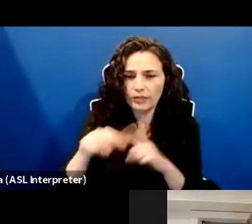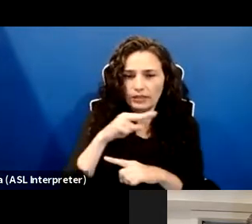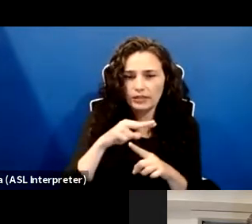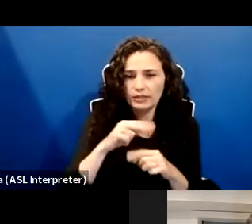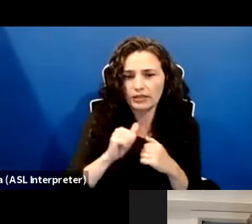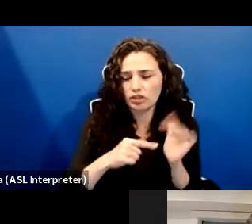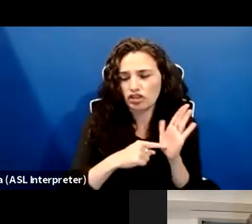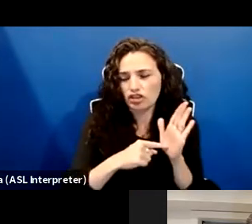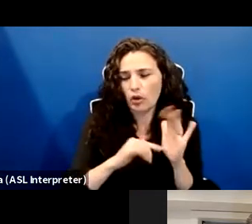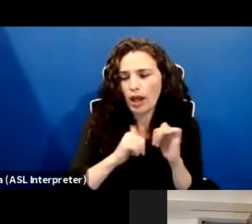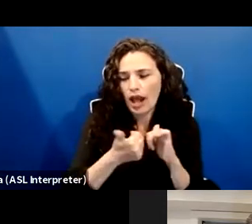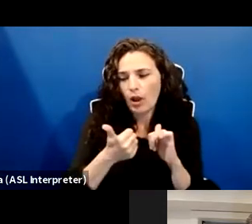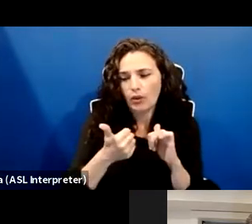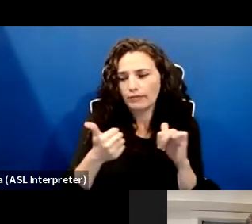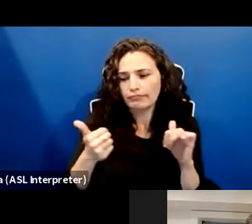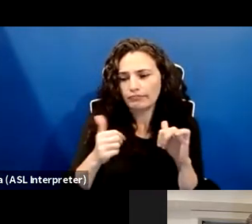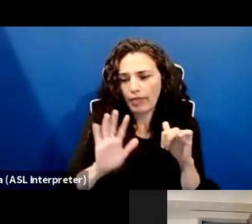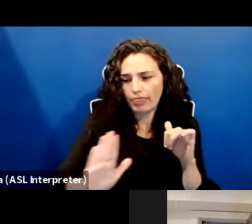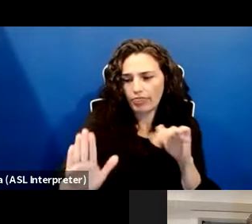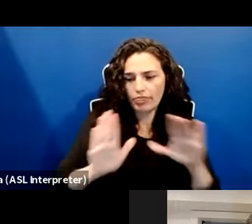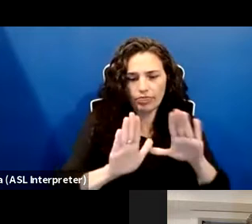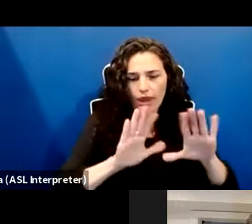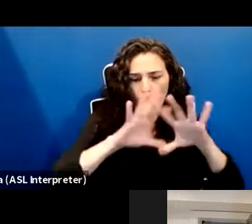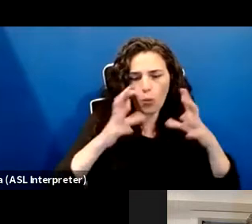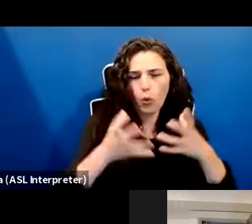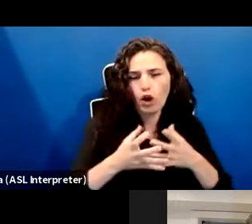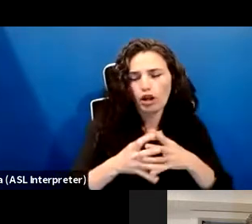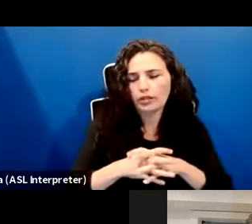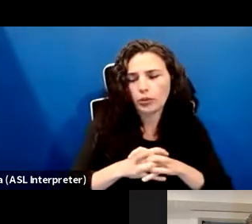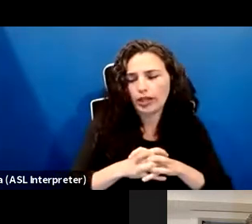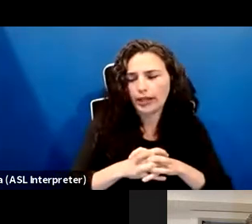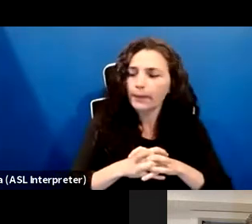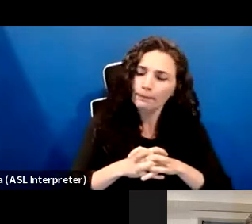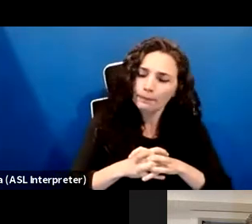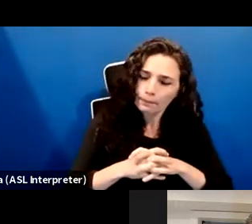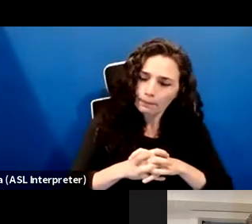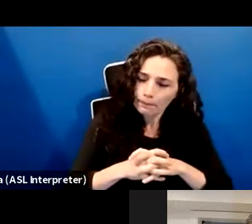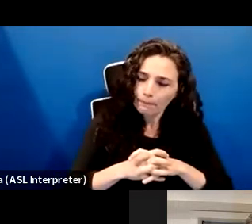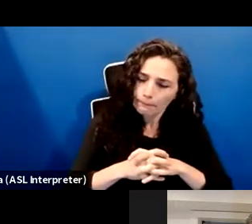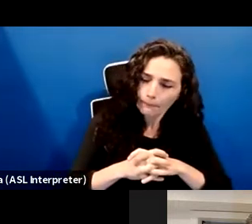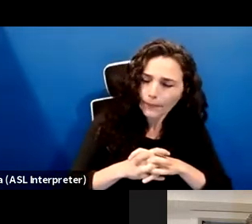where they're so intricate. They go into all these small details,